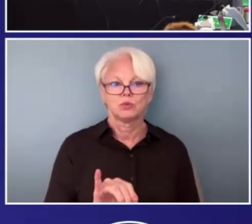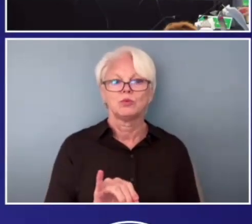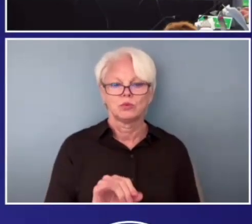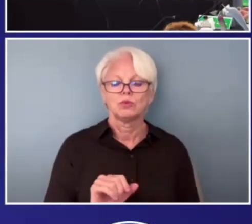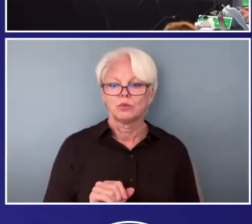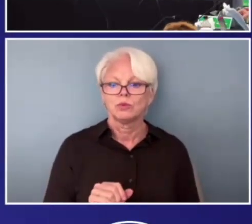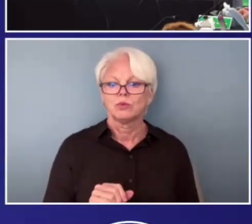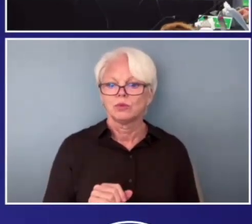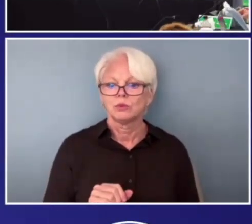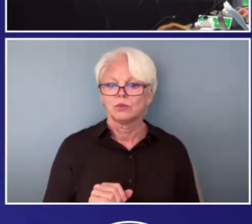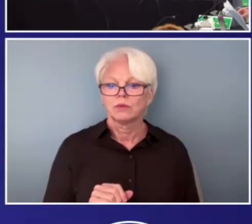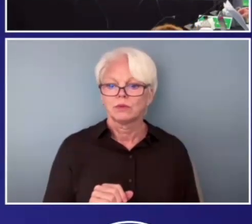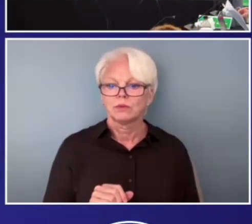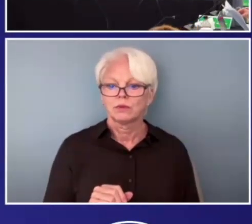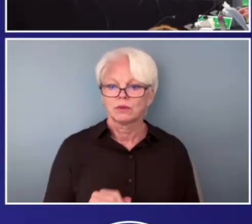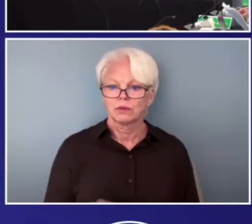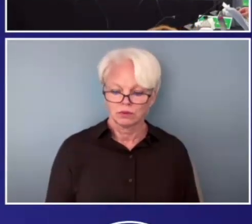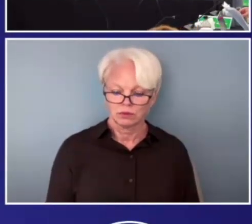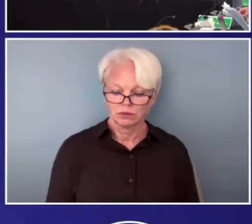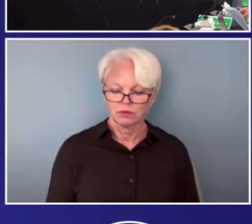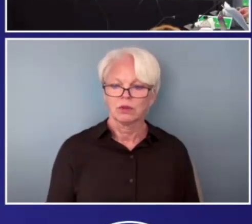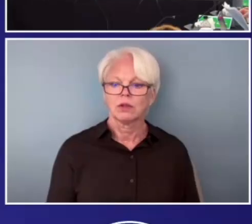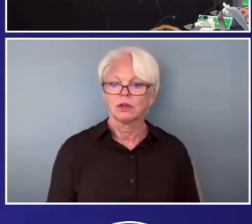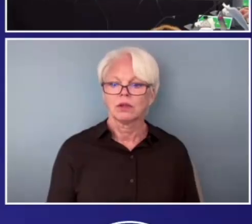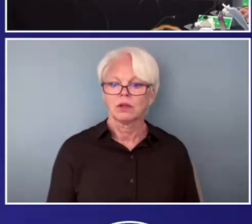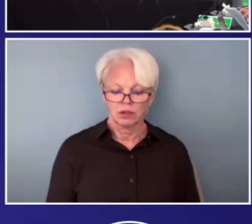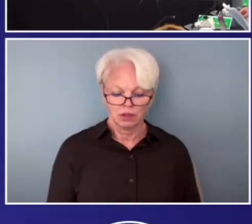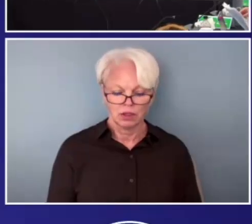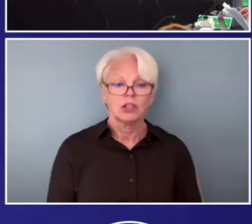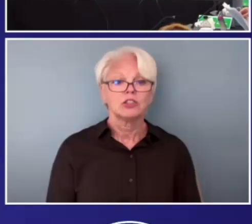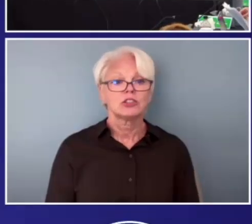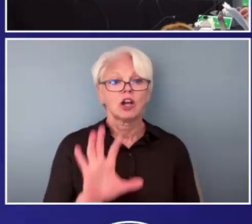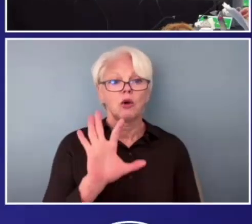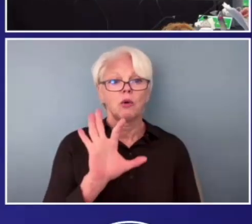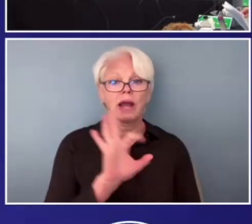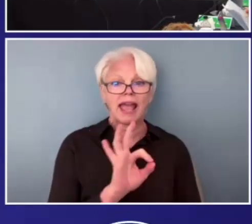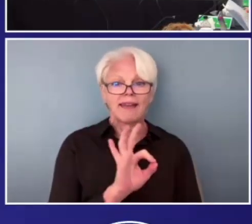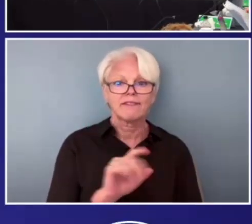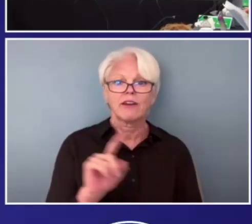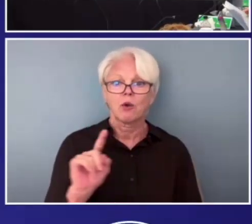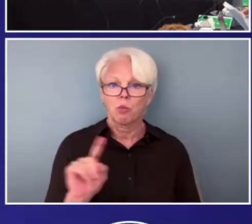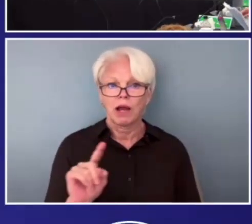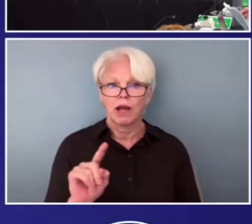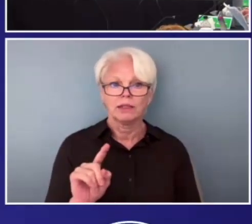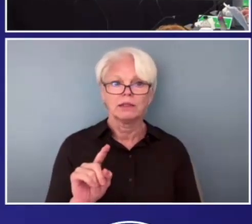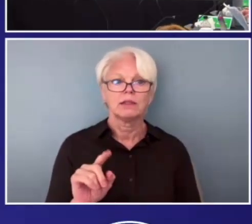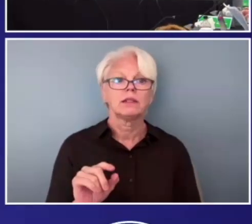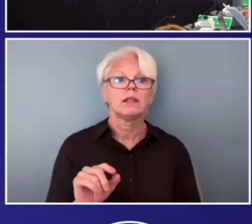So (f)(1). So what you see on the screen (f)(1) -- (f), rehabilitation, rehabilitation of